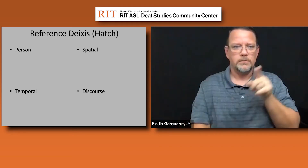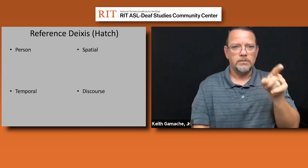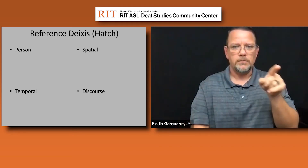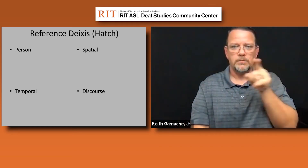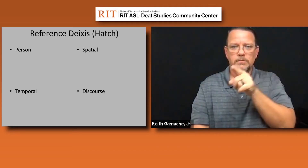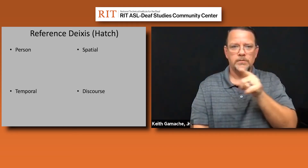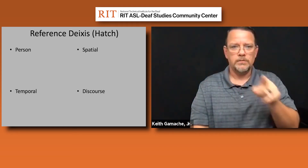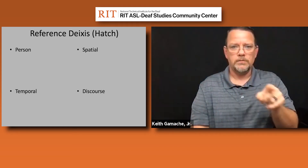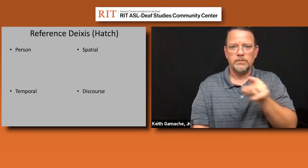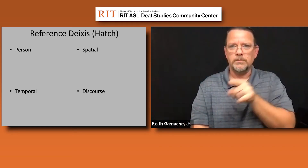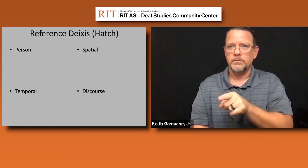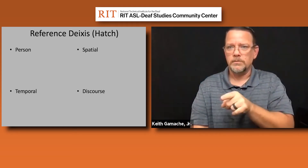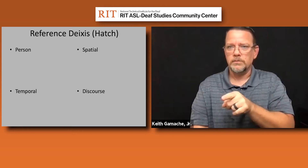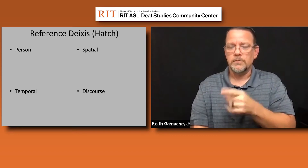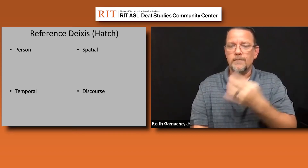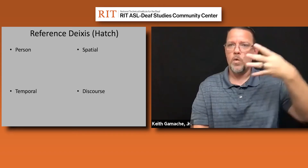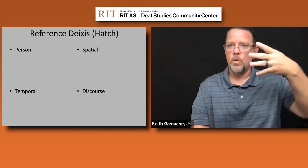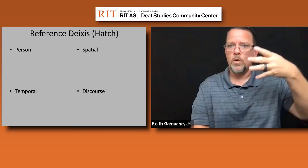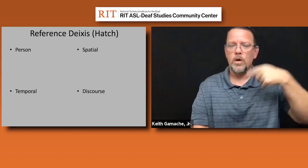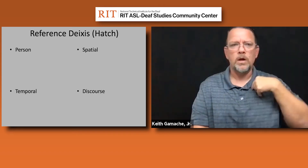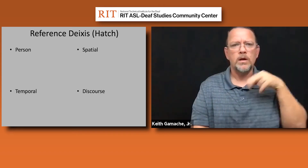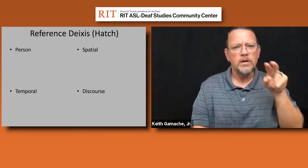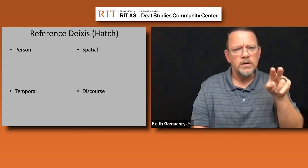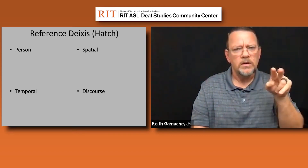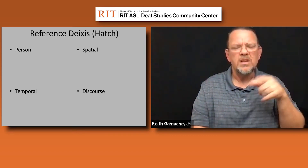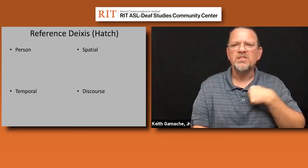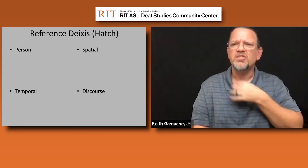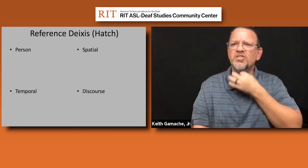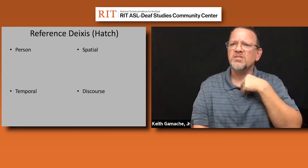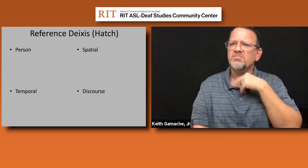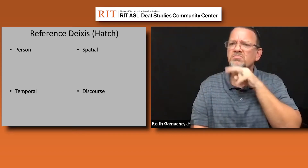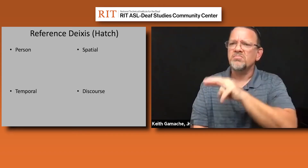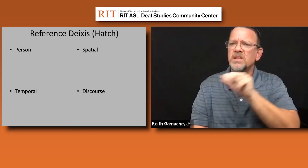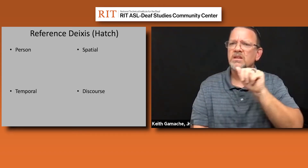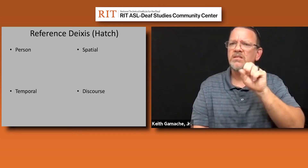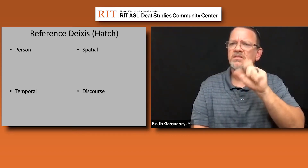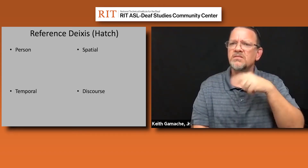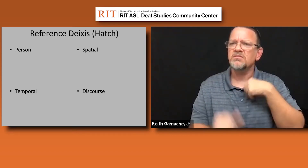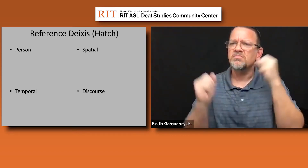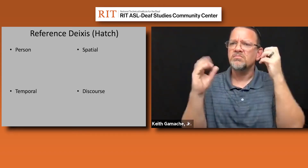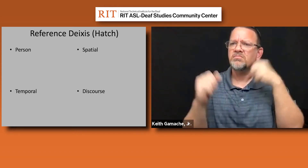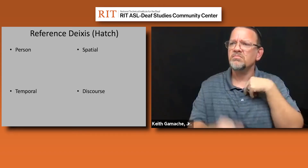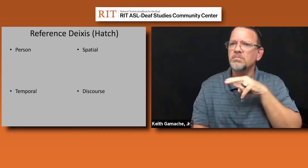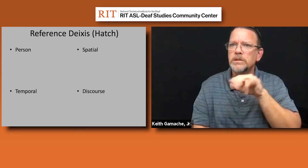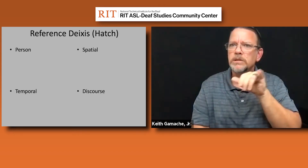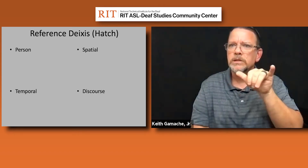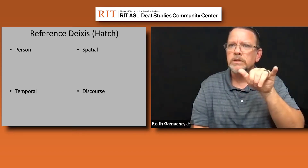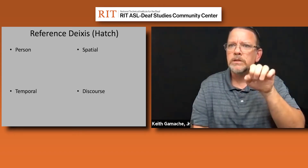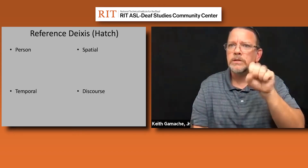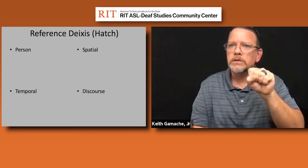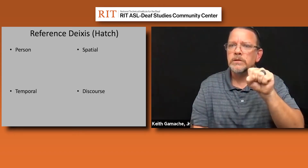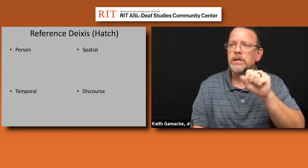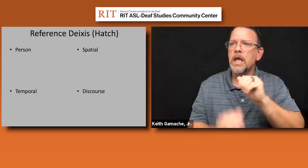that appeared in discourse, as listed here, and when we look at those and look at ASL,